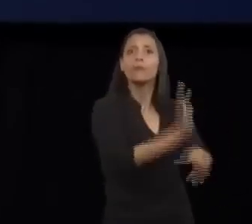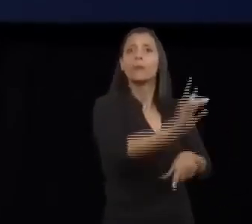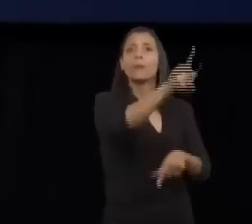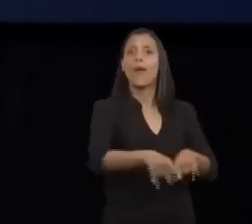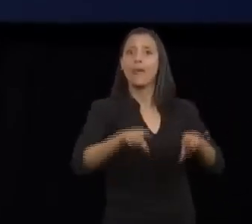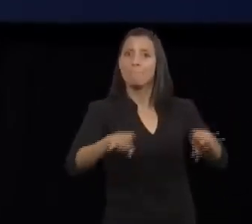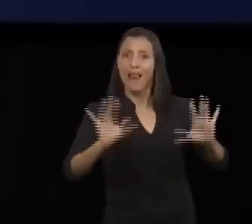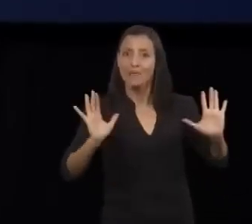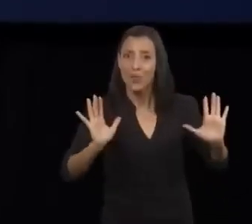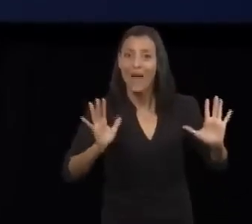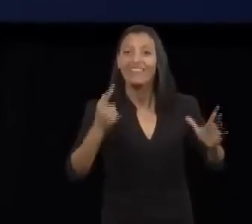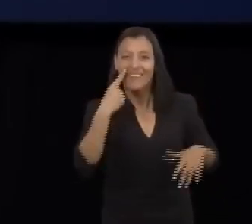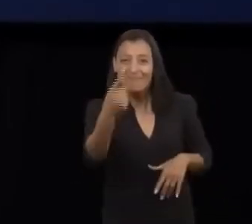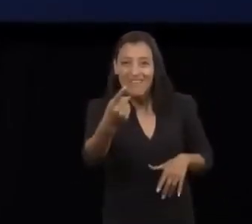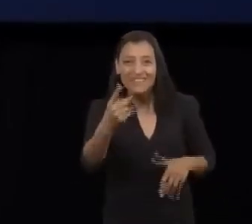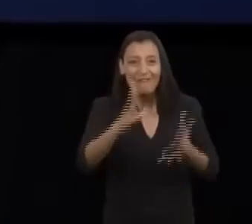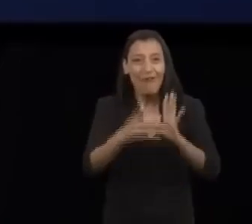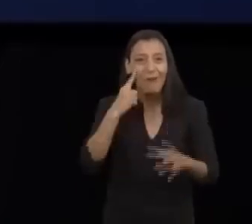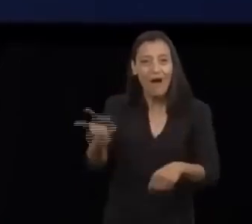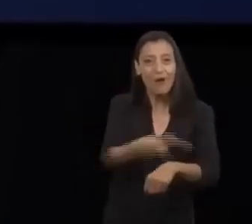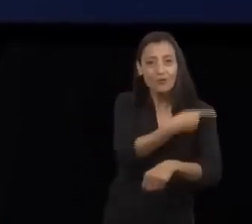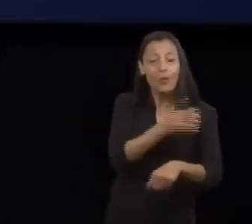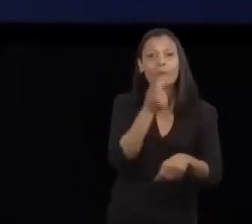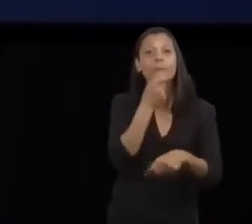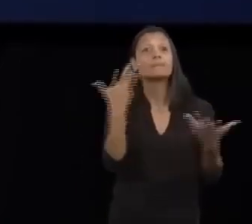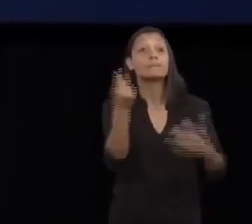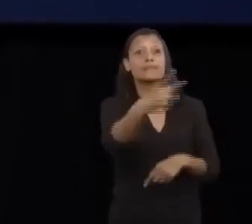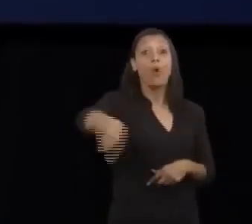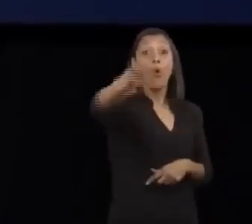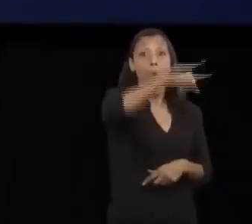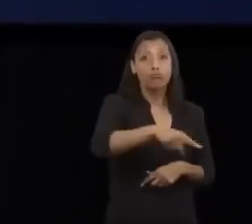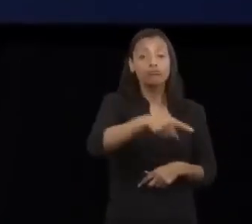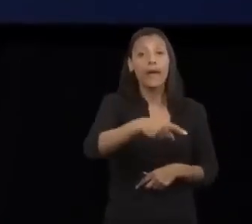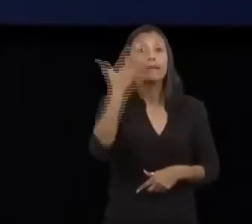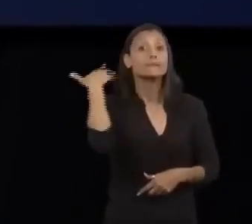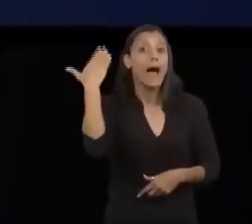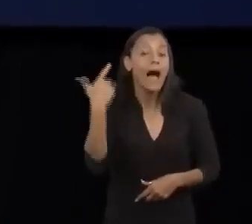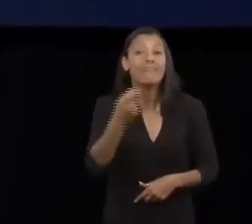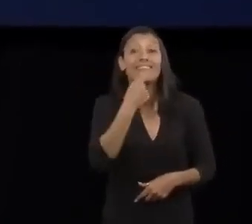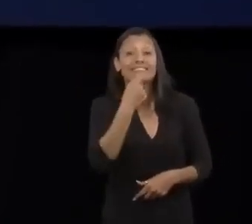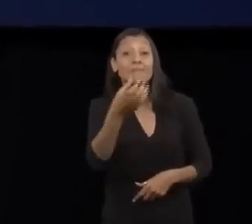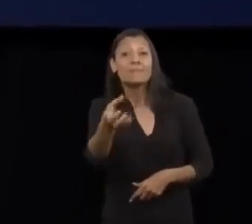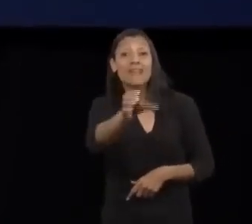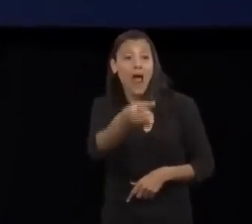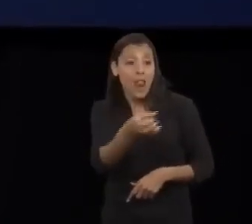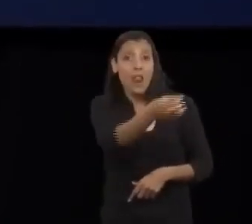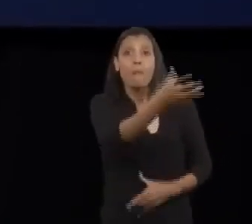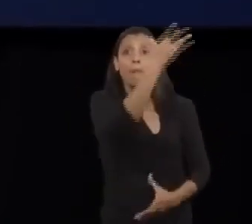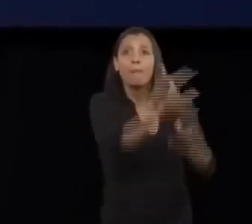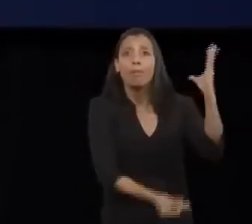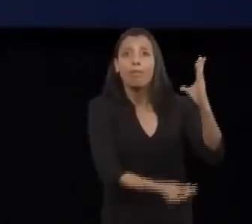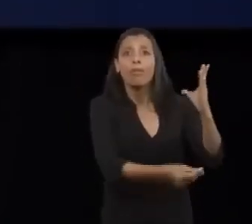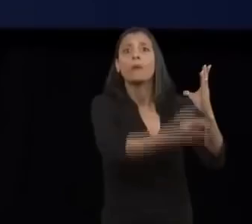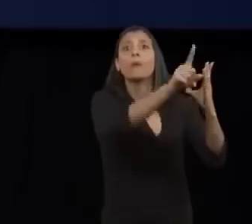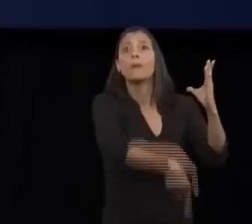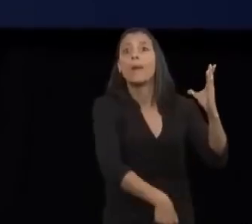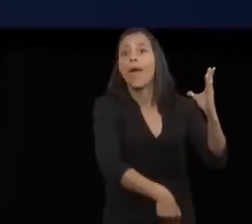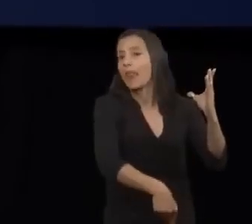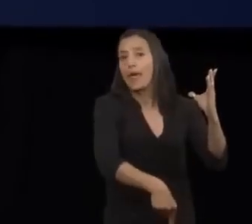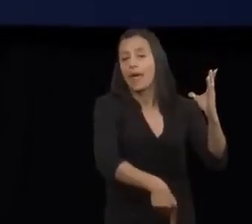what happened? If you manipulated the sack and it fell, you had an instant loss of capital.